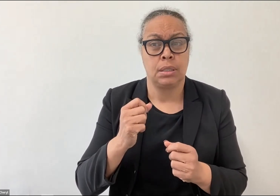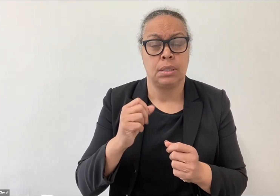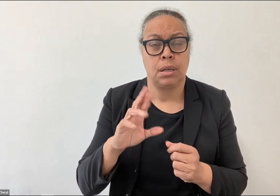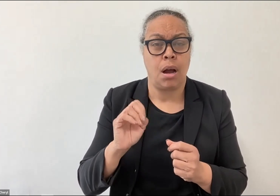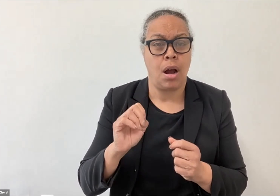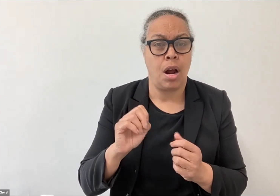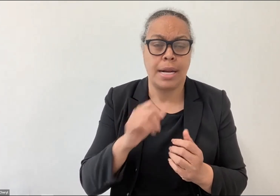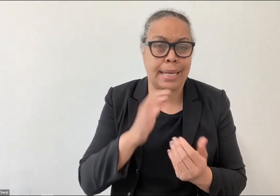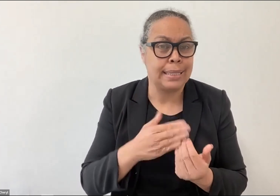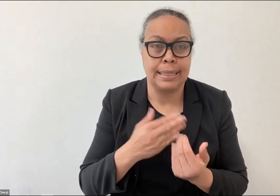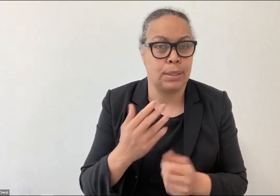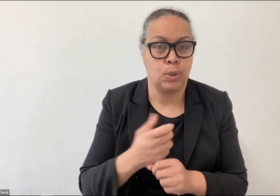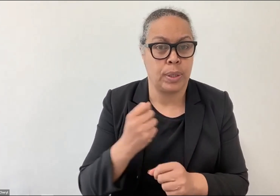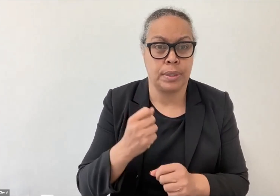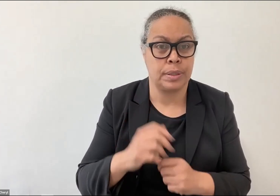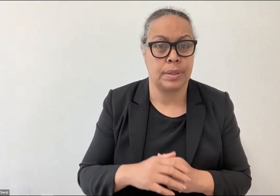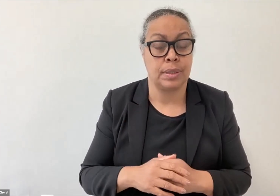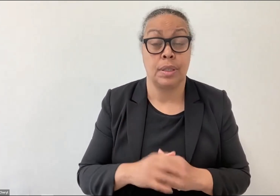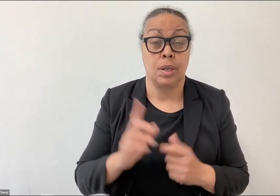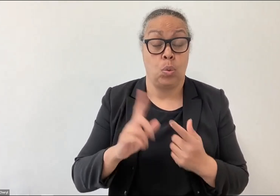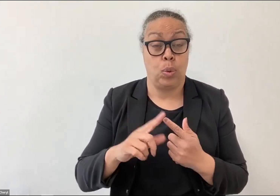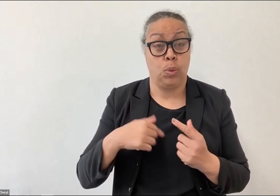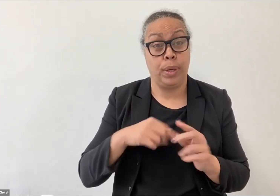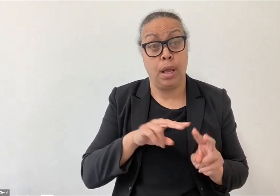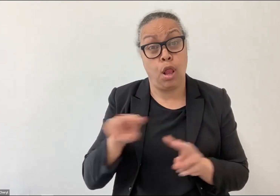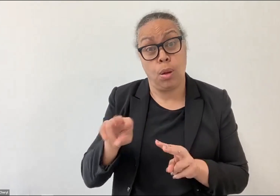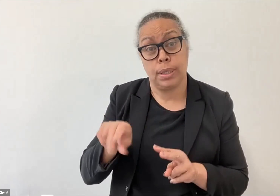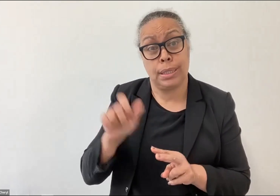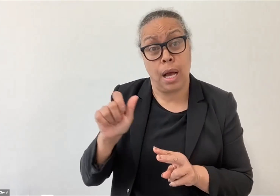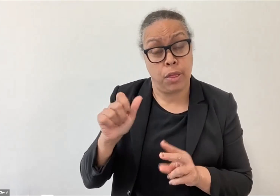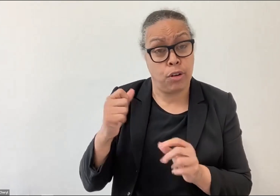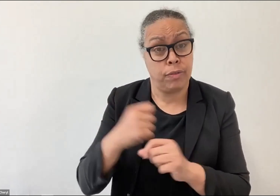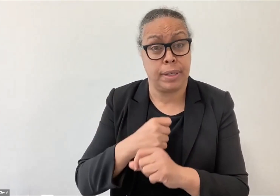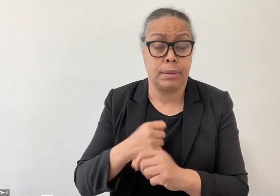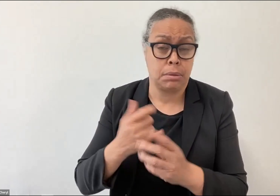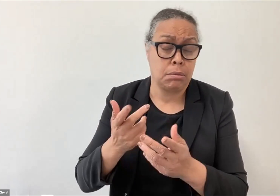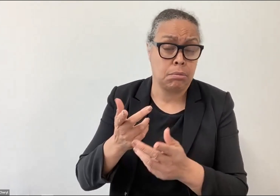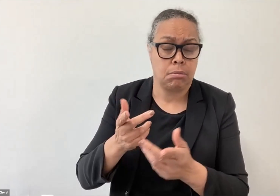One that don't come easily and when we look at other movements paraphrasing Dr.